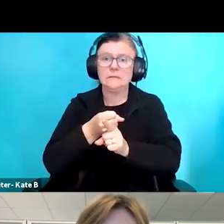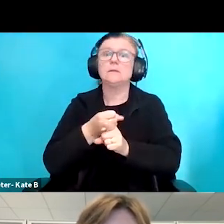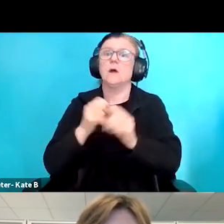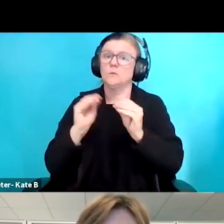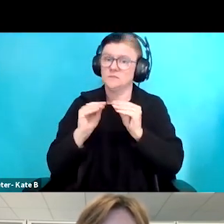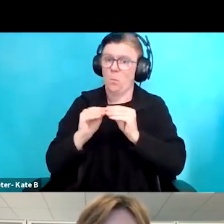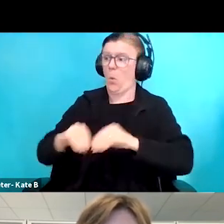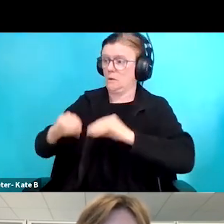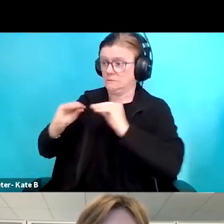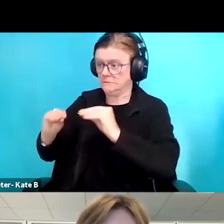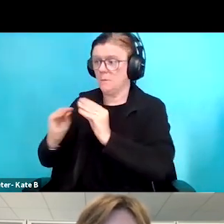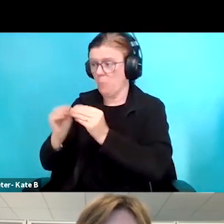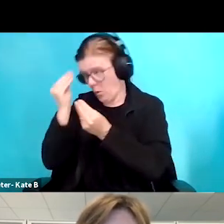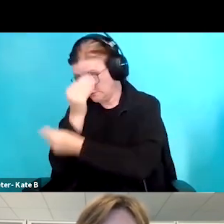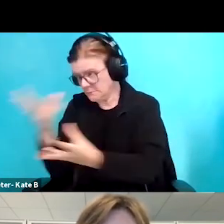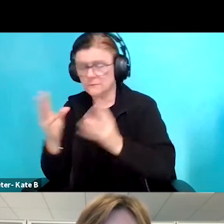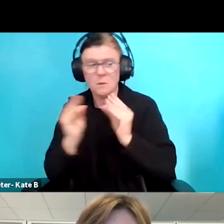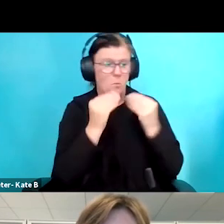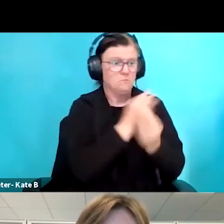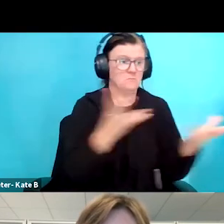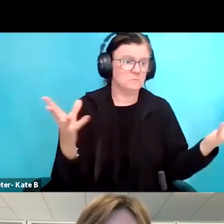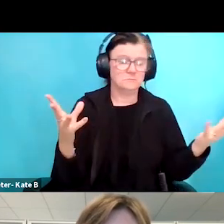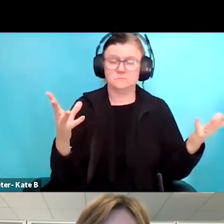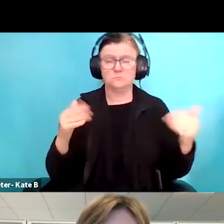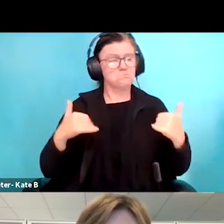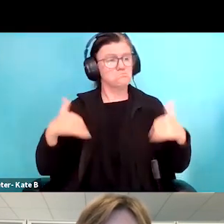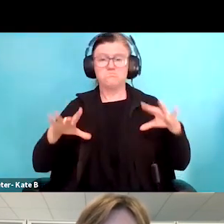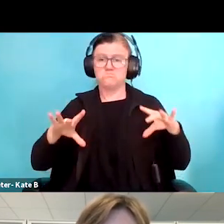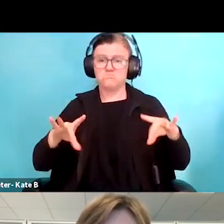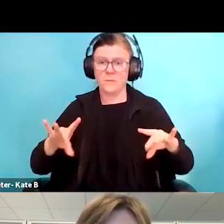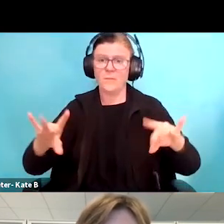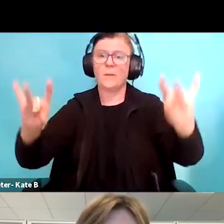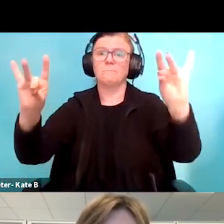apparently it wasn’t that big of a deal and then it opened up a lot of other opportunities.